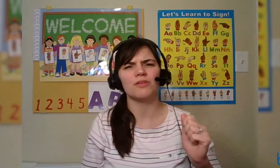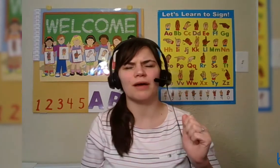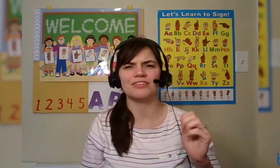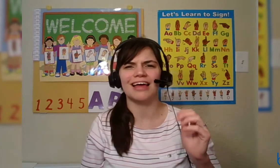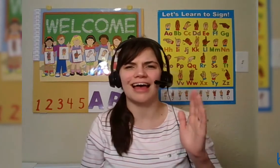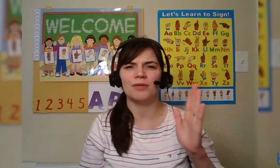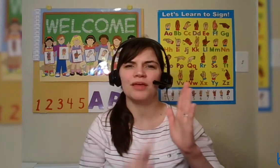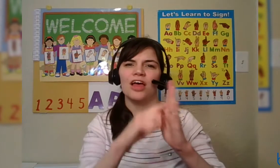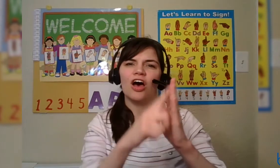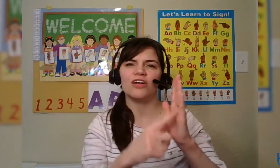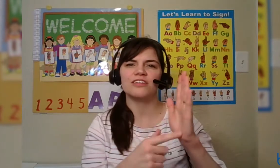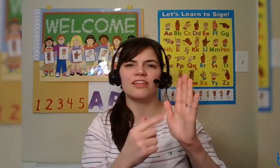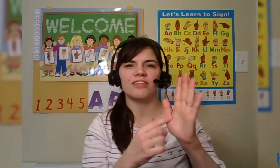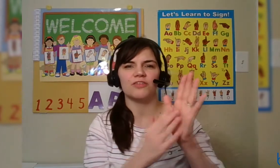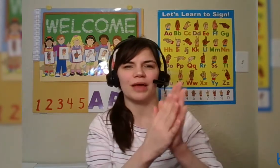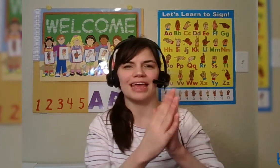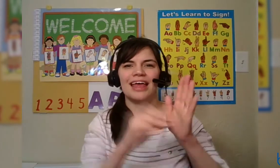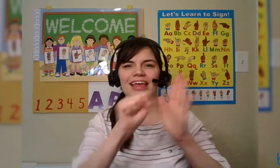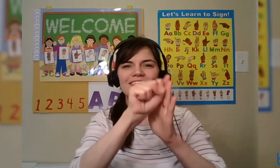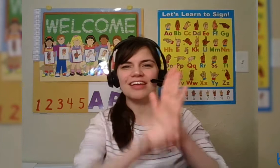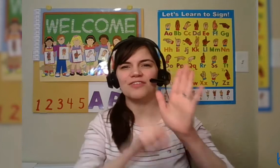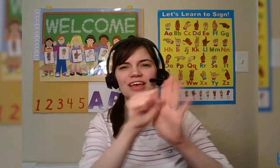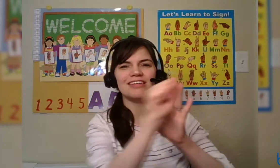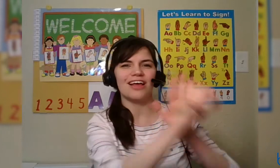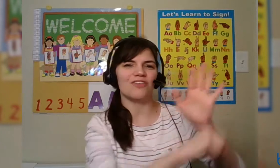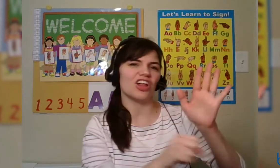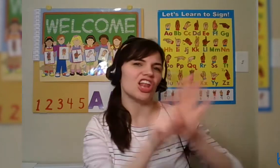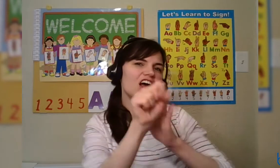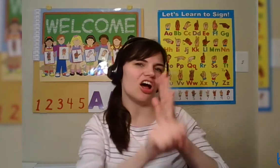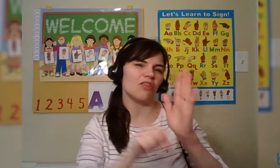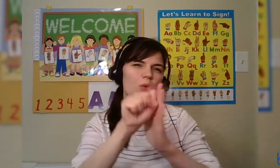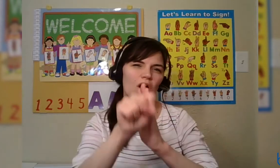about time are done in this way. It's kind of the idea of a clock on the wall,